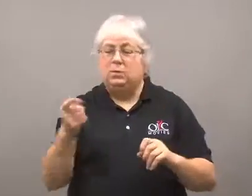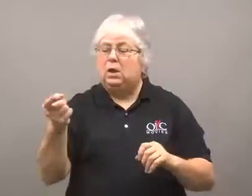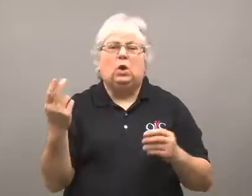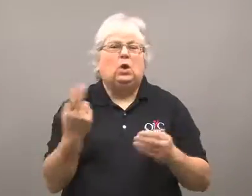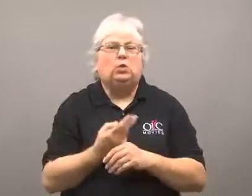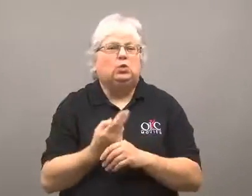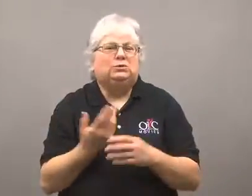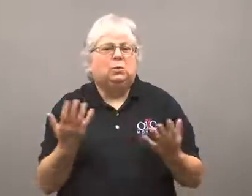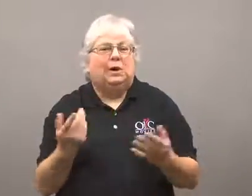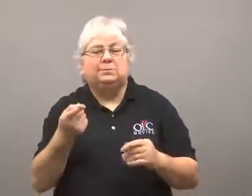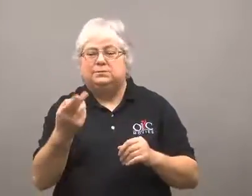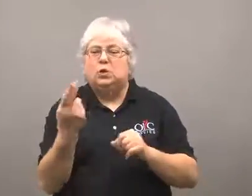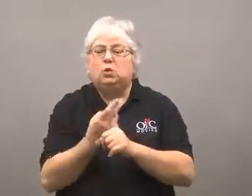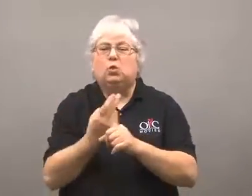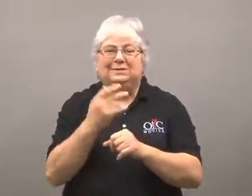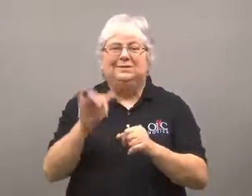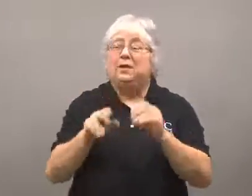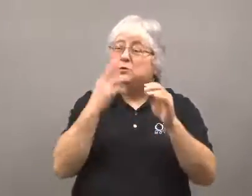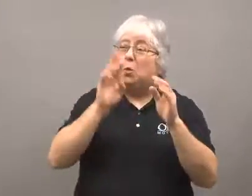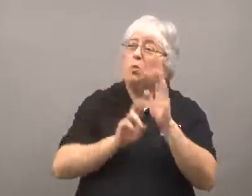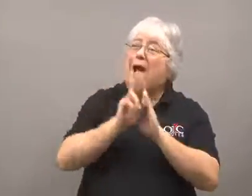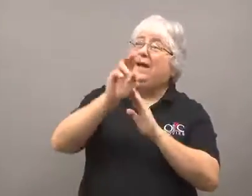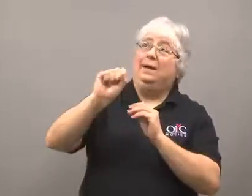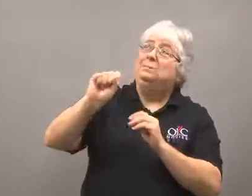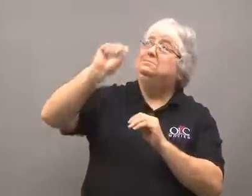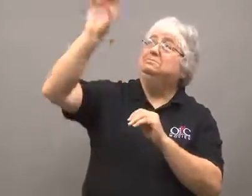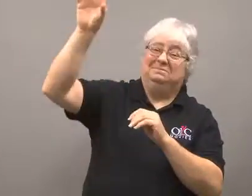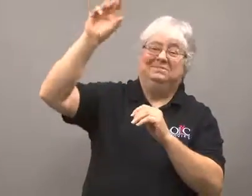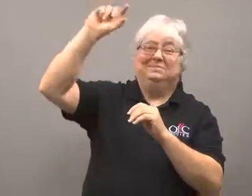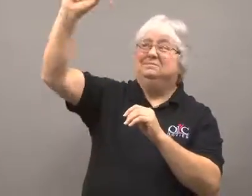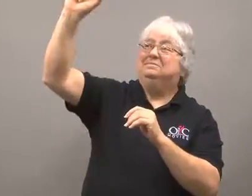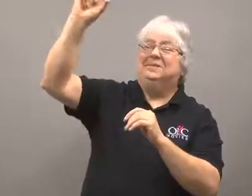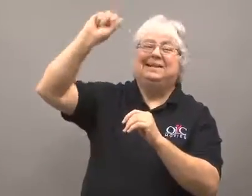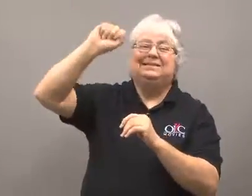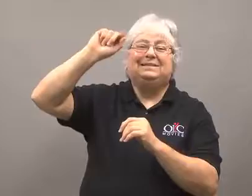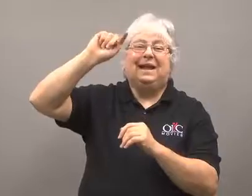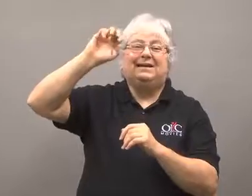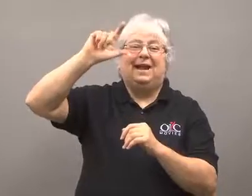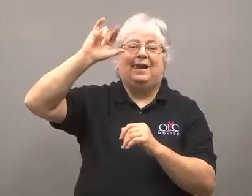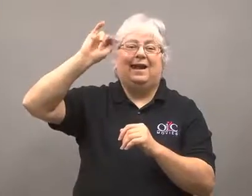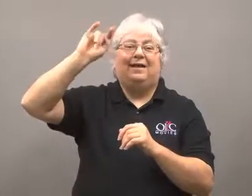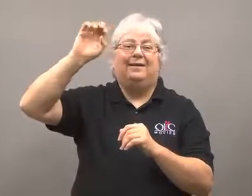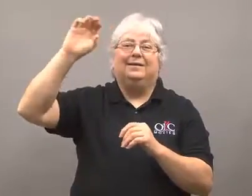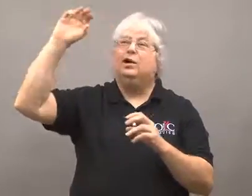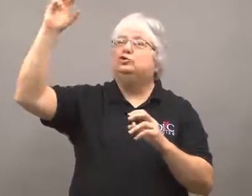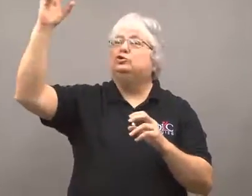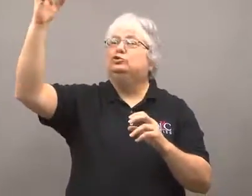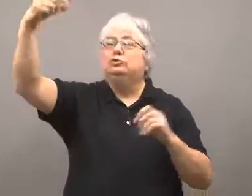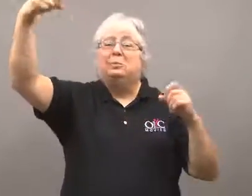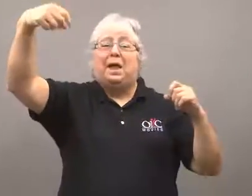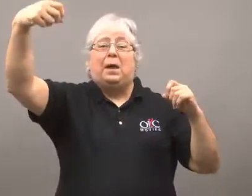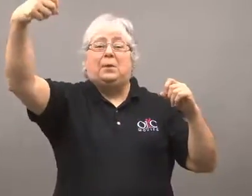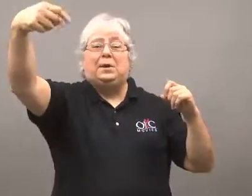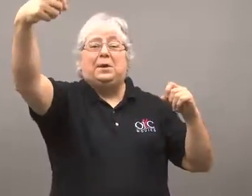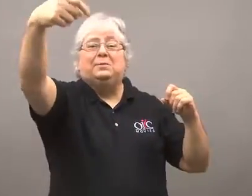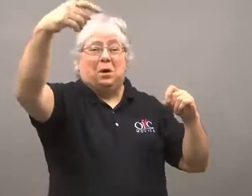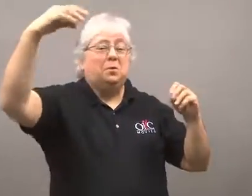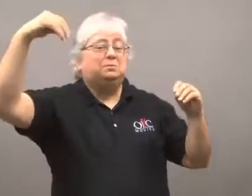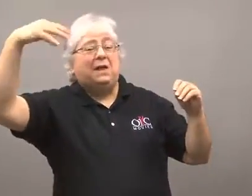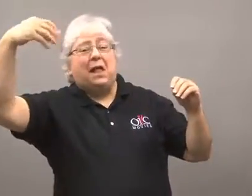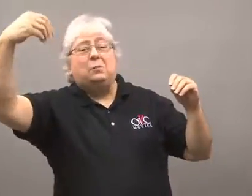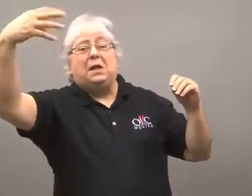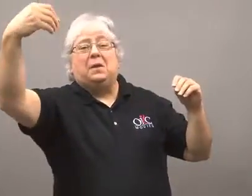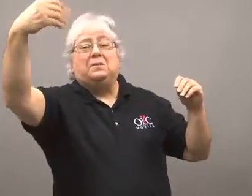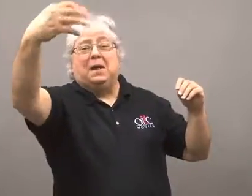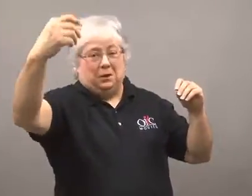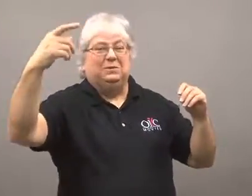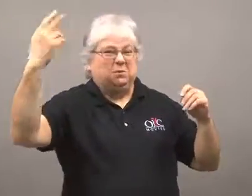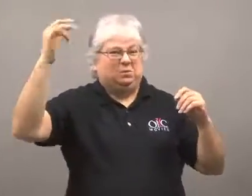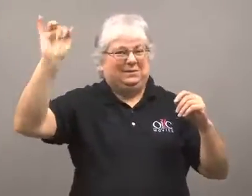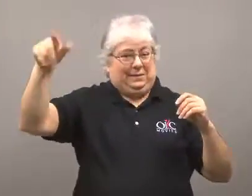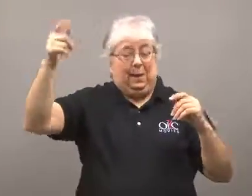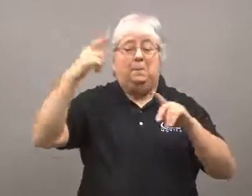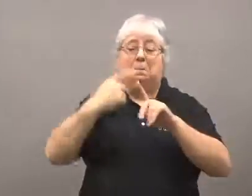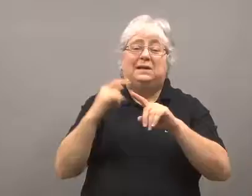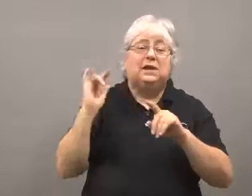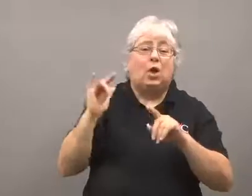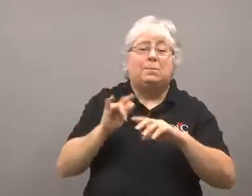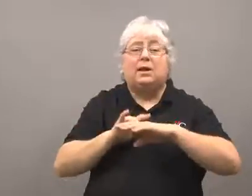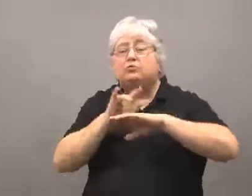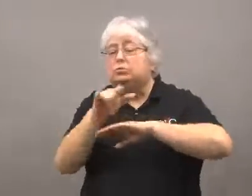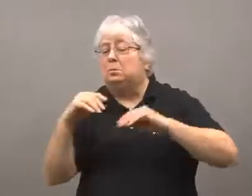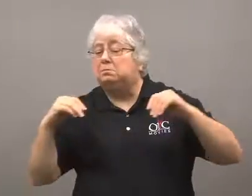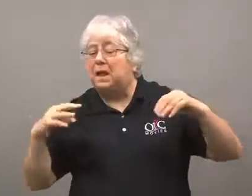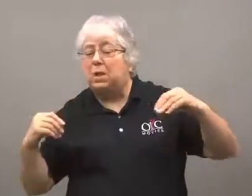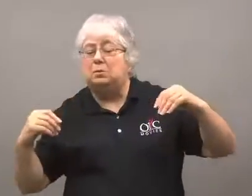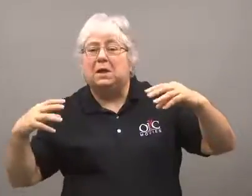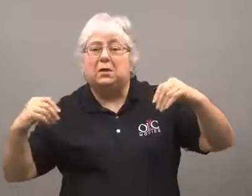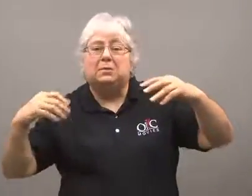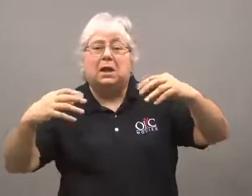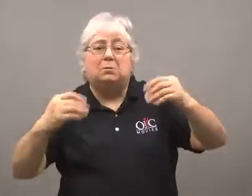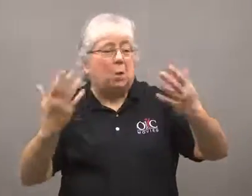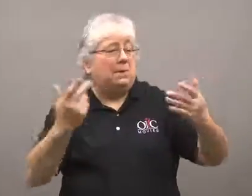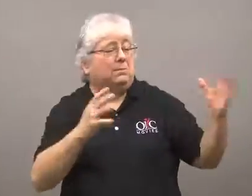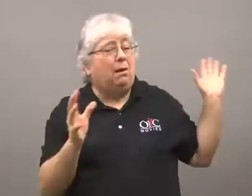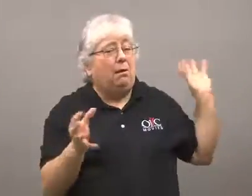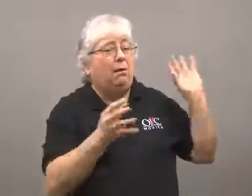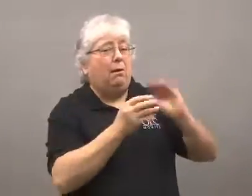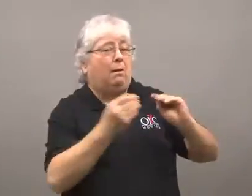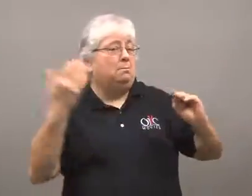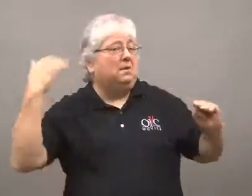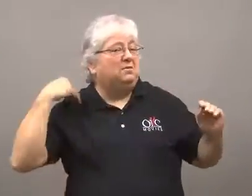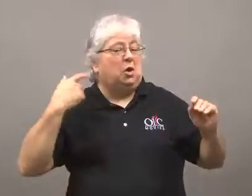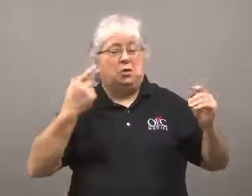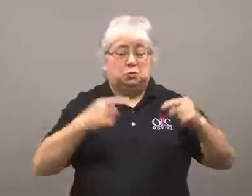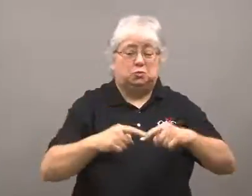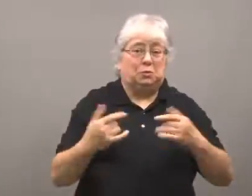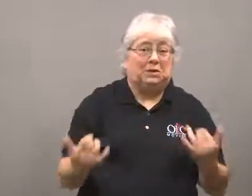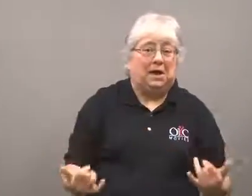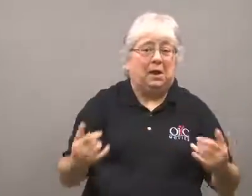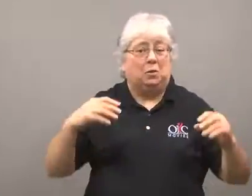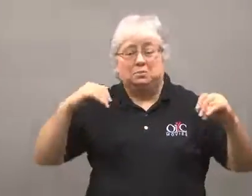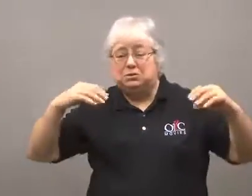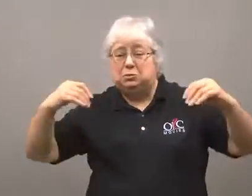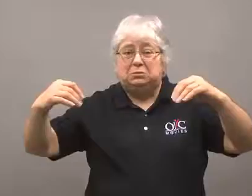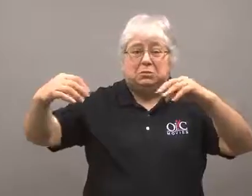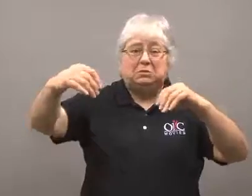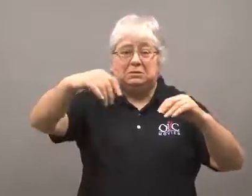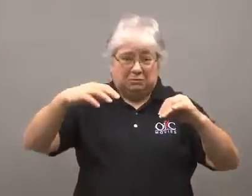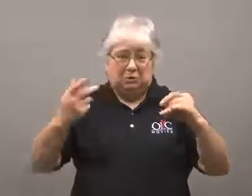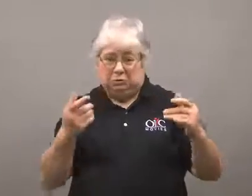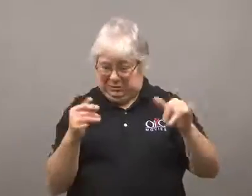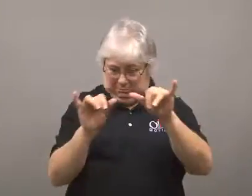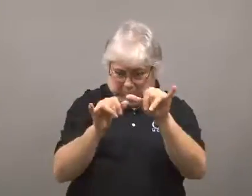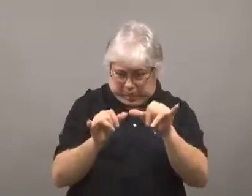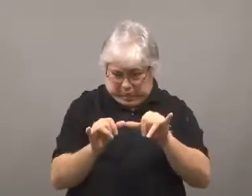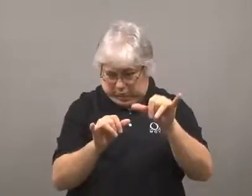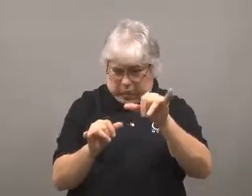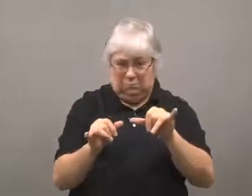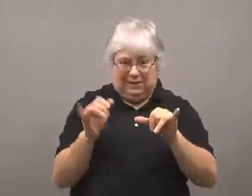The team used satellite and air pictures, with perhaps some from the past.